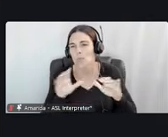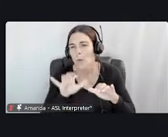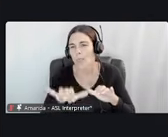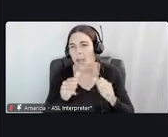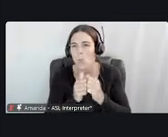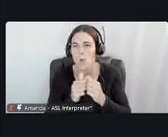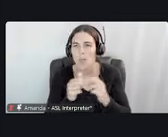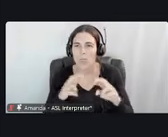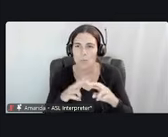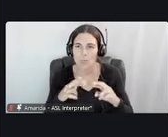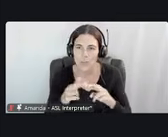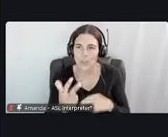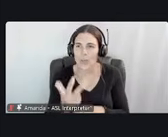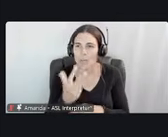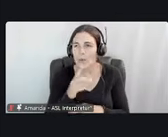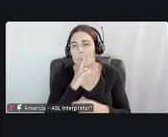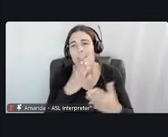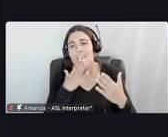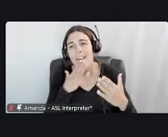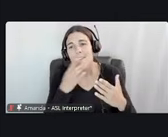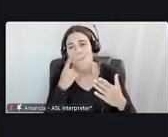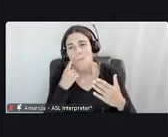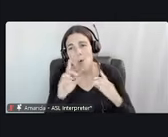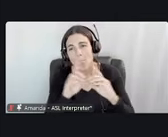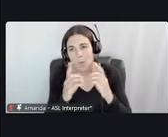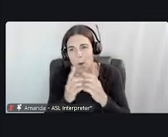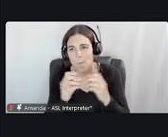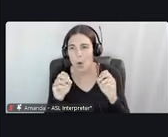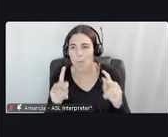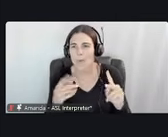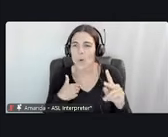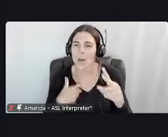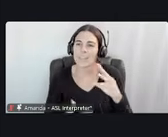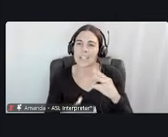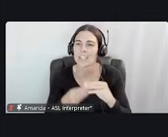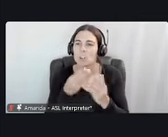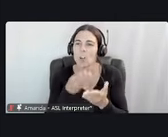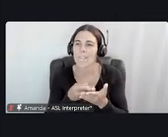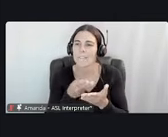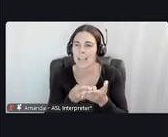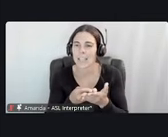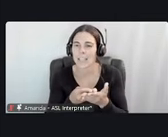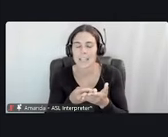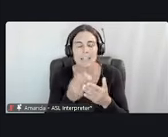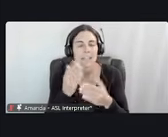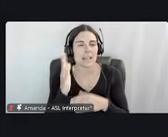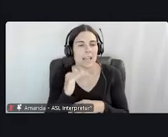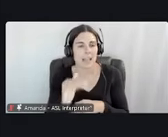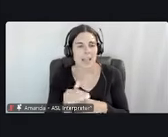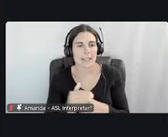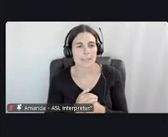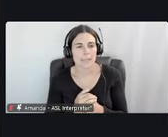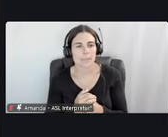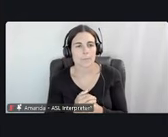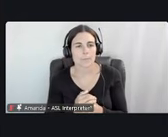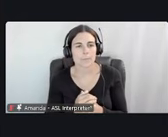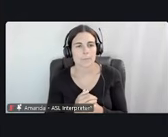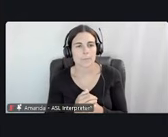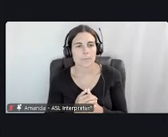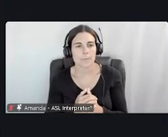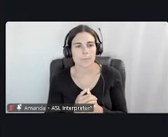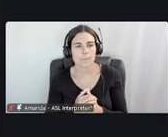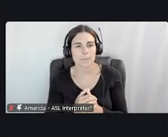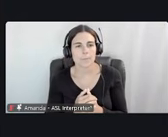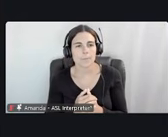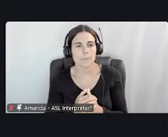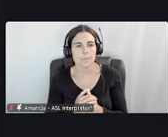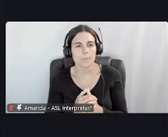department uh for the opportunity um to have some additional fundings uh to launch that. Next slide.